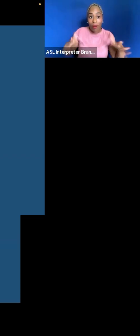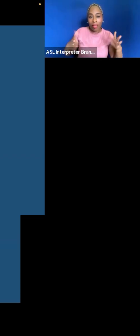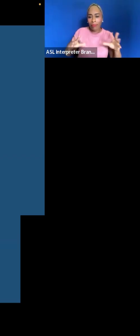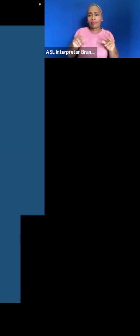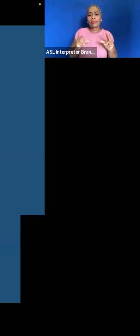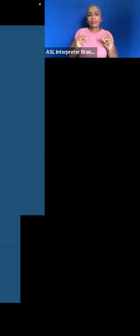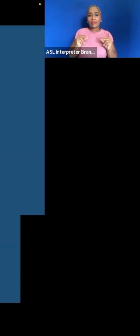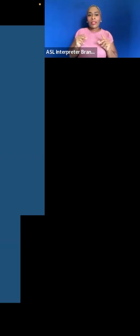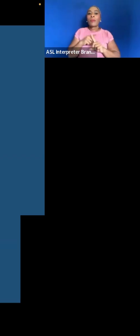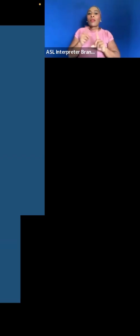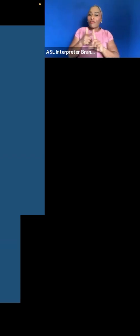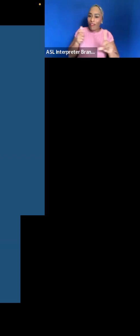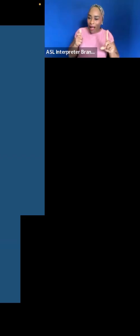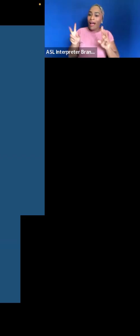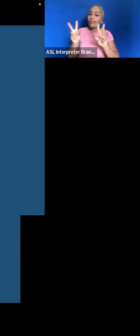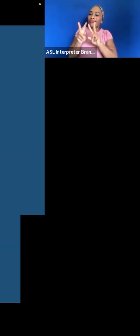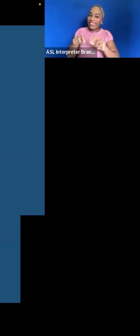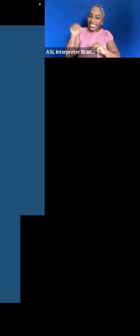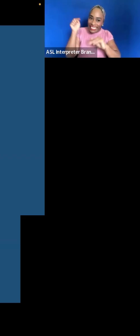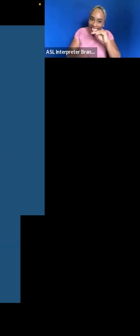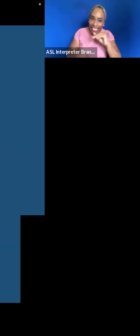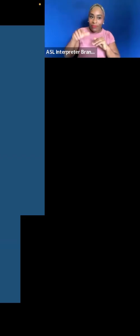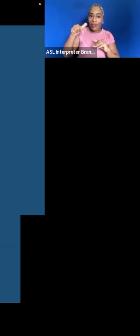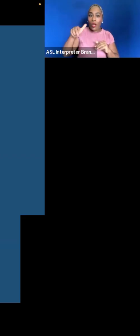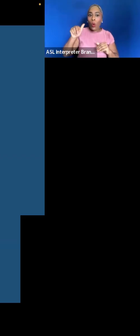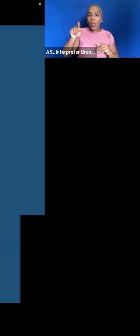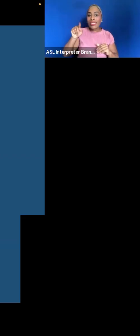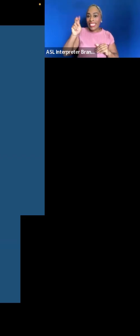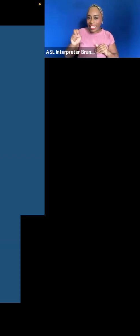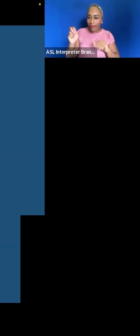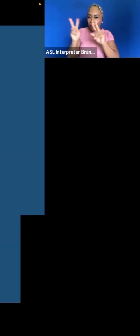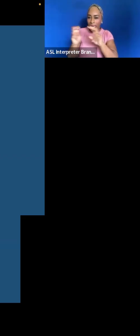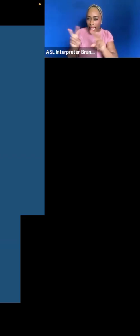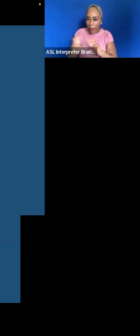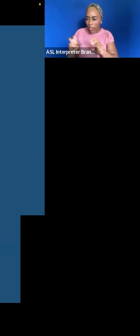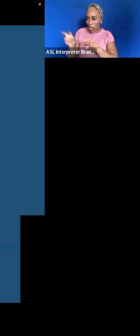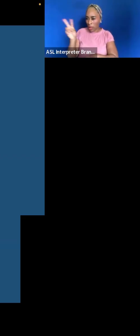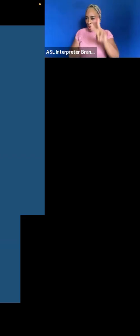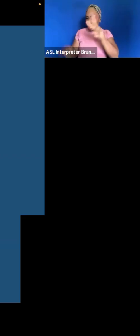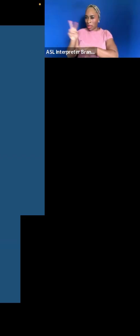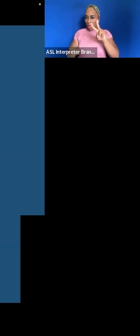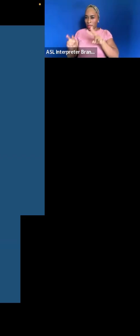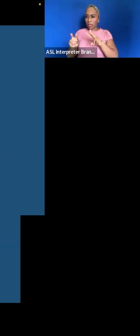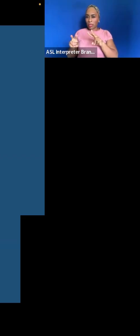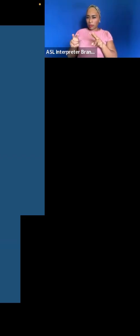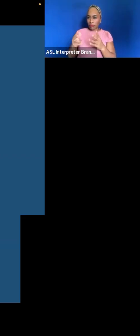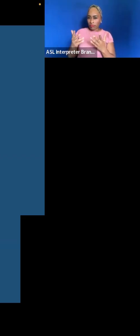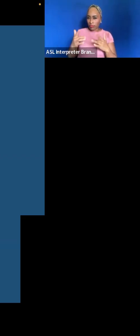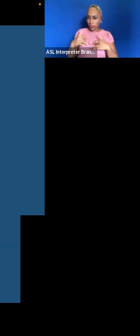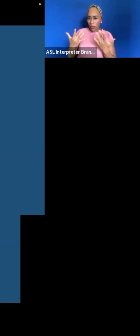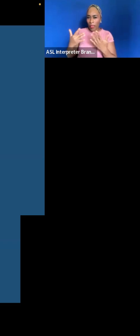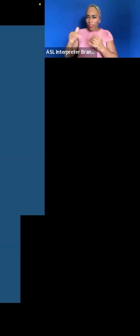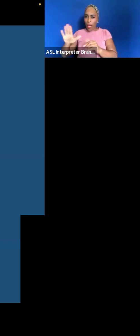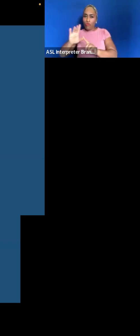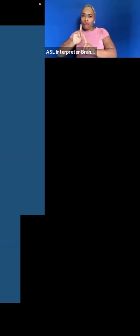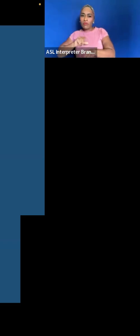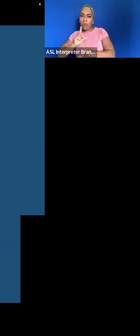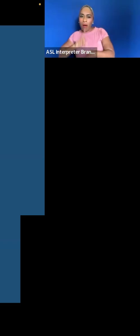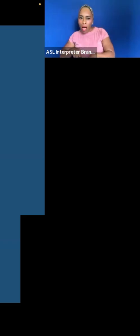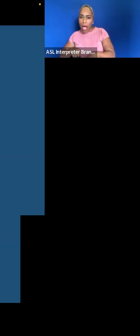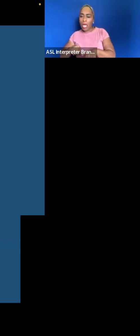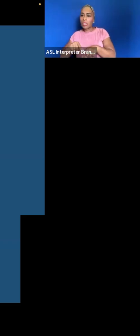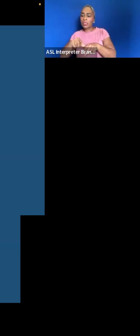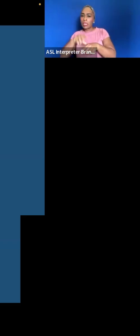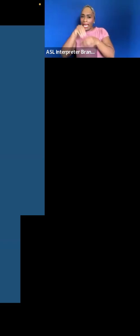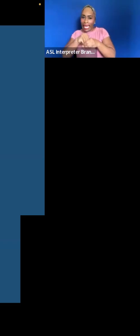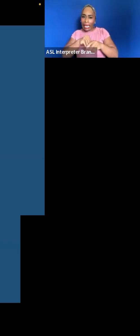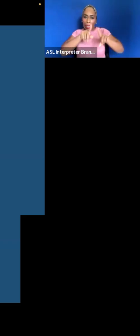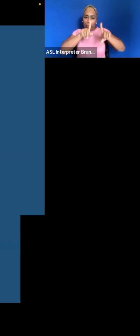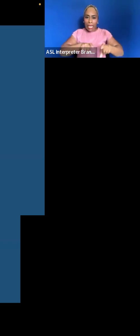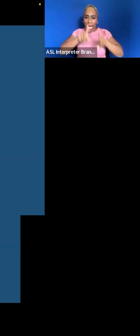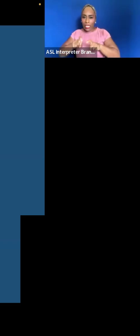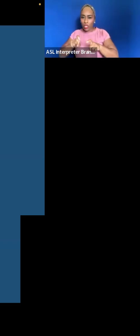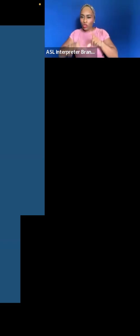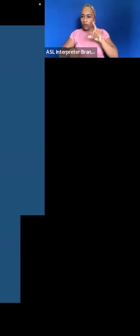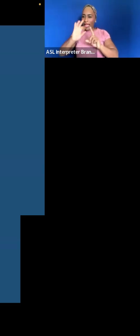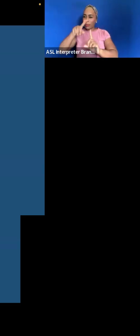but from qualitative analysis of those scores, an examination of the examinee's responses within and across tests to find those specific strengths and difficulties.